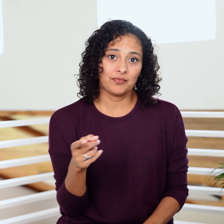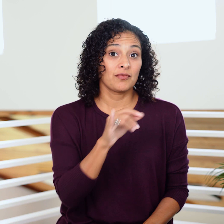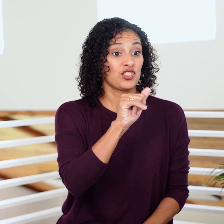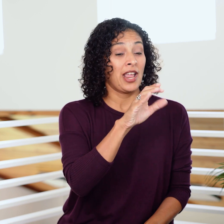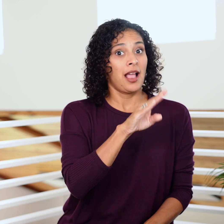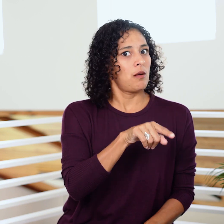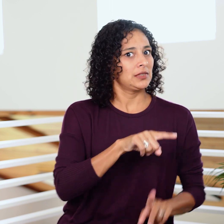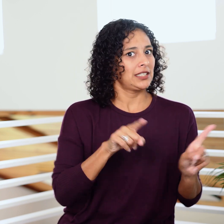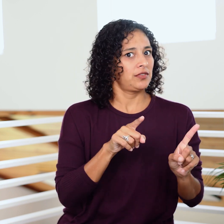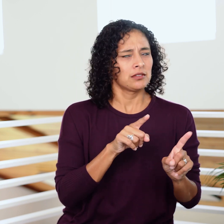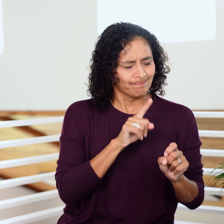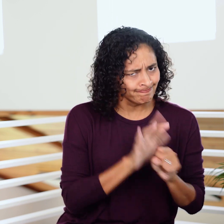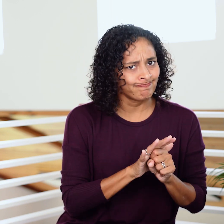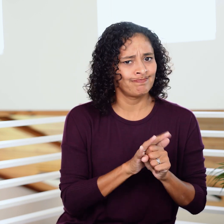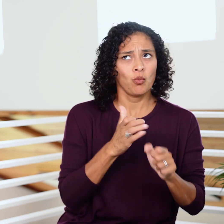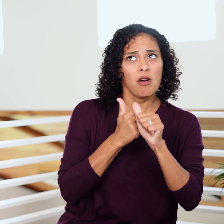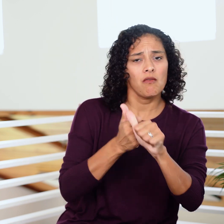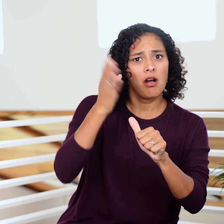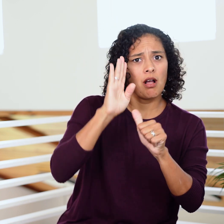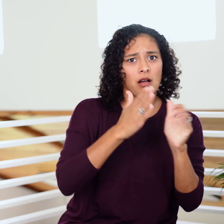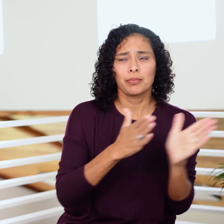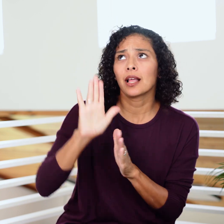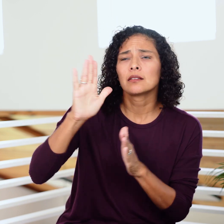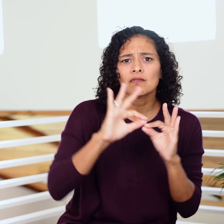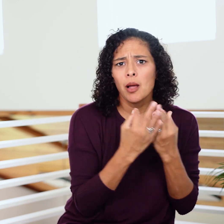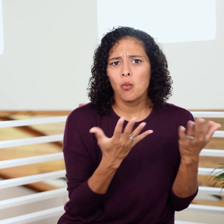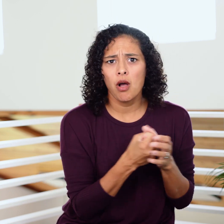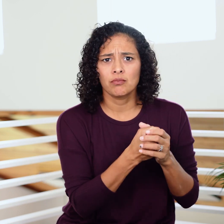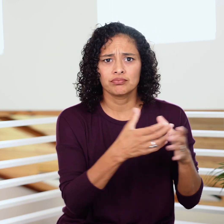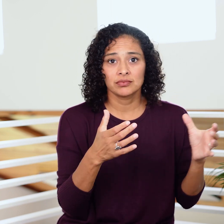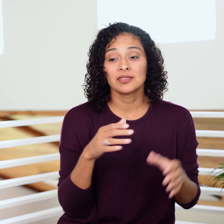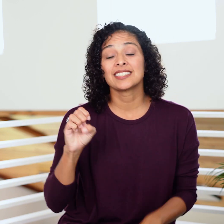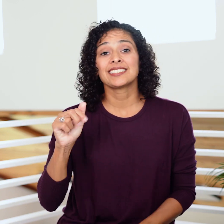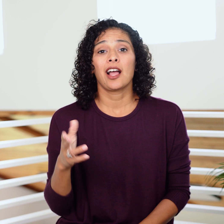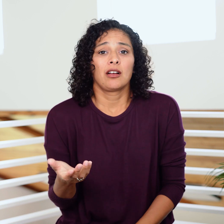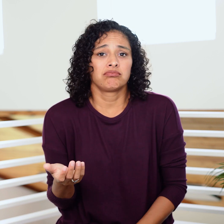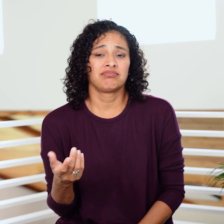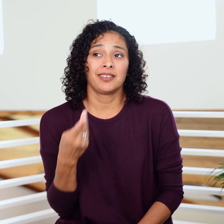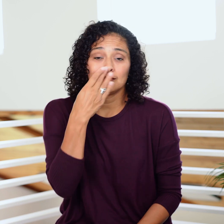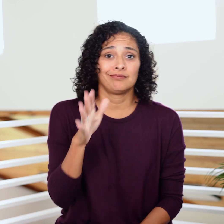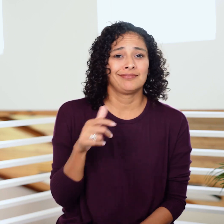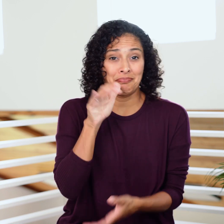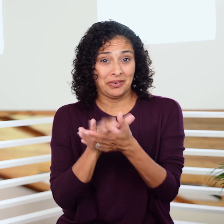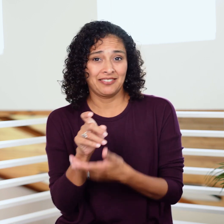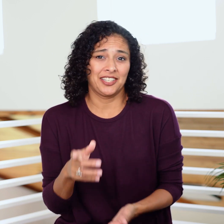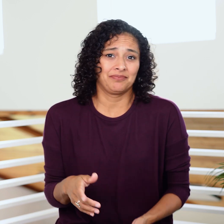Jacob is committed to God’s plan for this family, but Esau is indifferent or antagonistic.